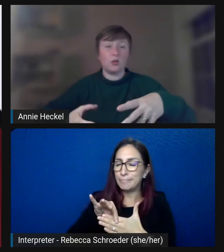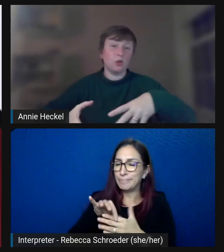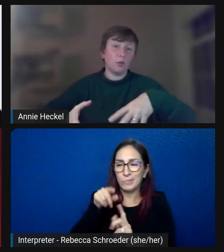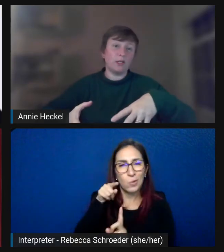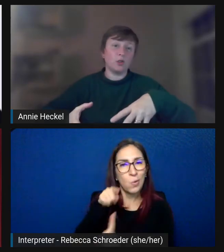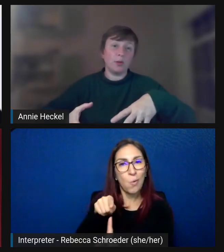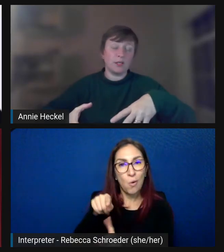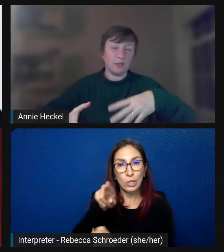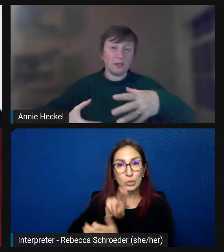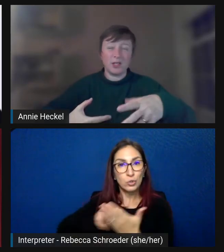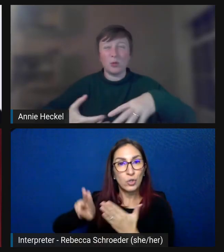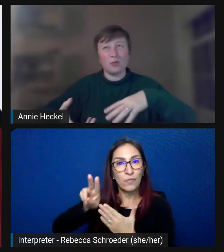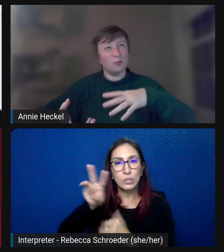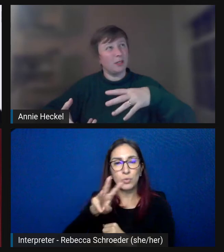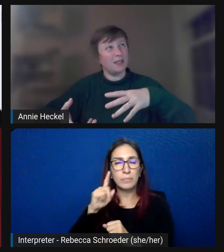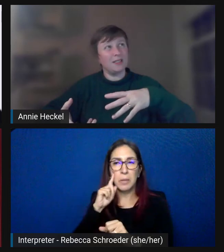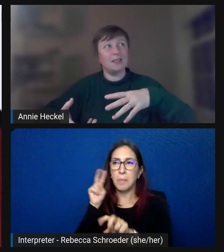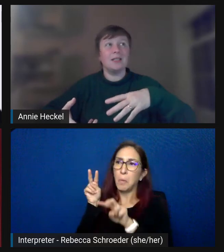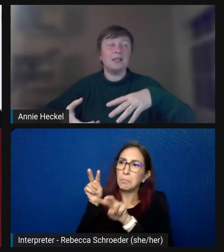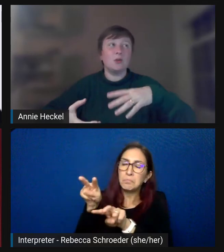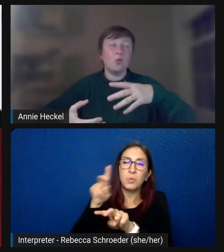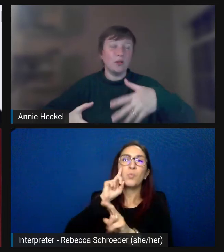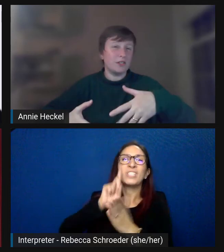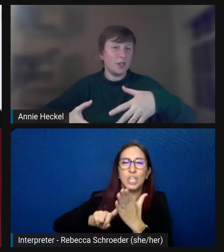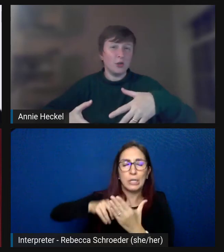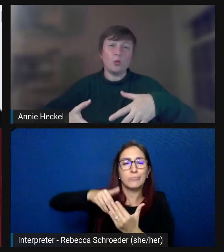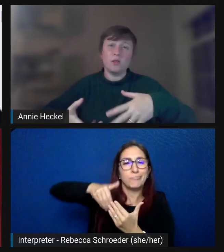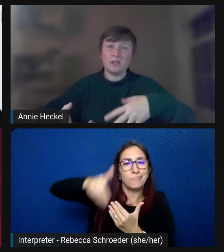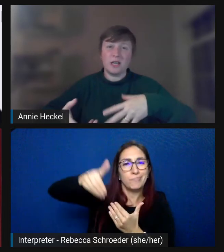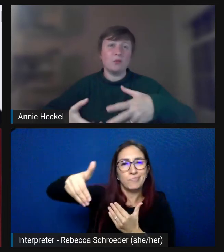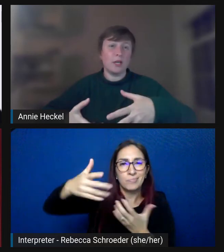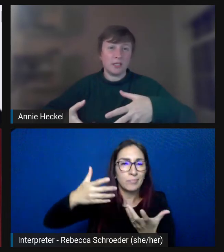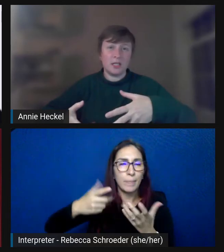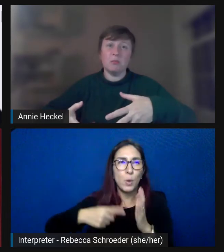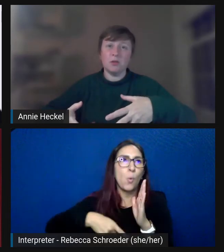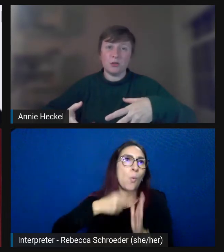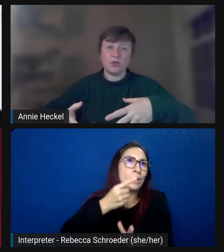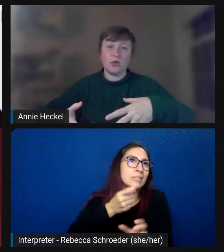on a regular basis anywhere from once a year to every 18 months or so,